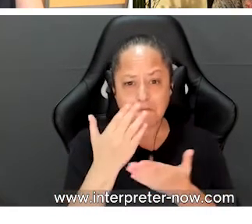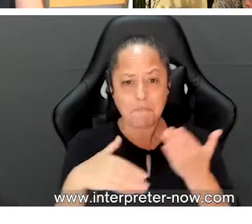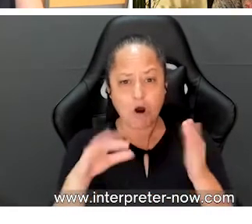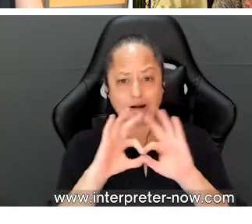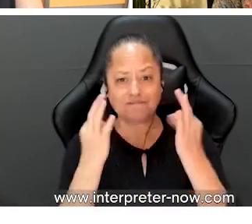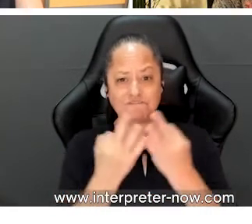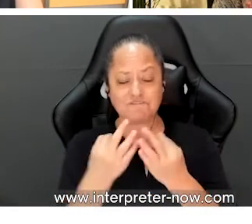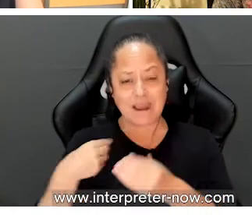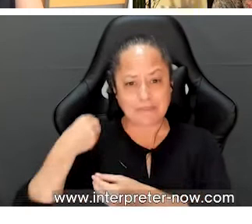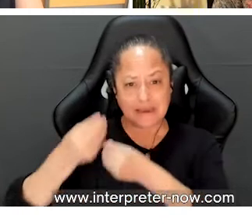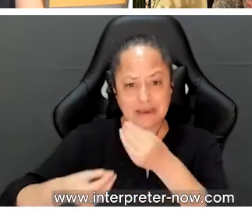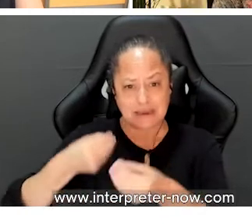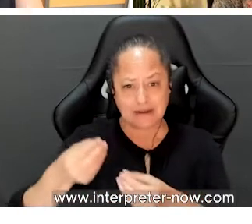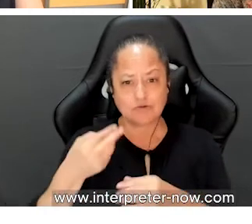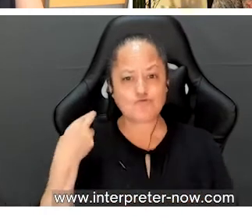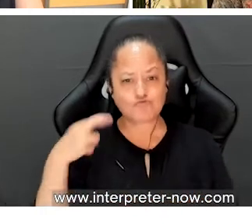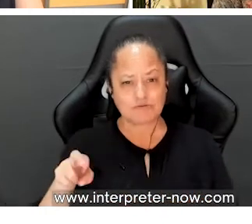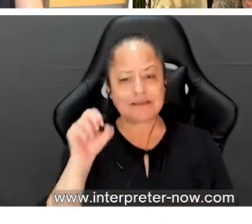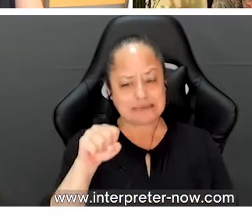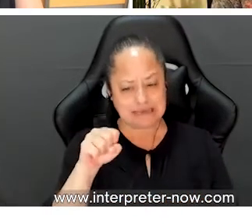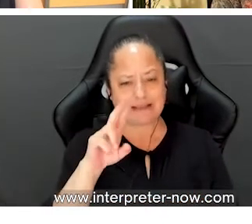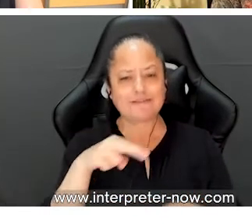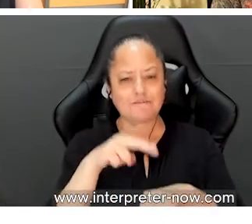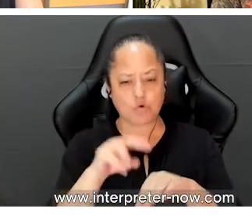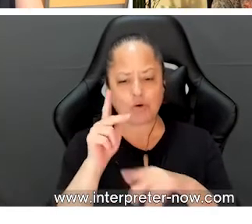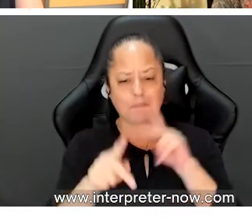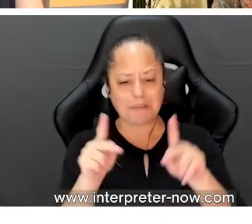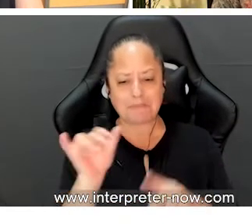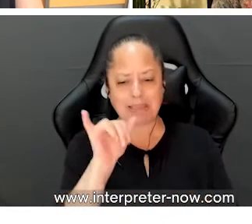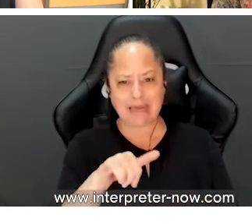their family's religious heritage? Of course, there are people like that, for sure.